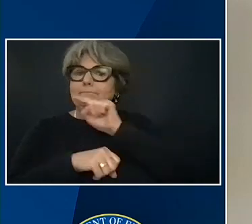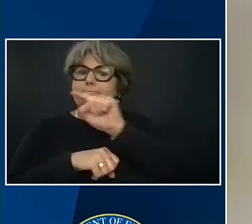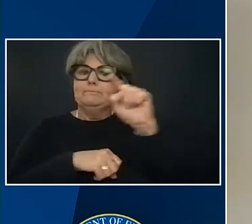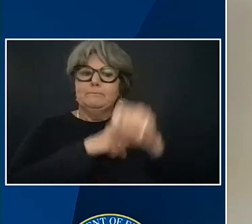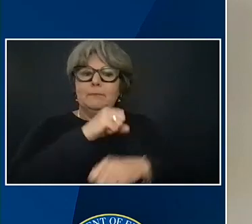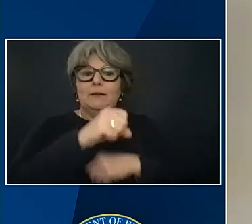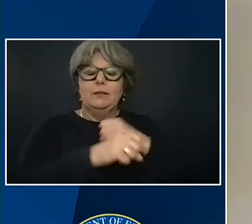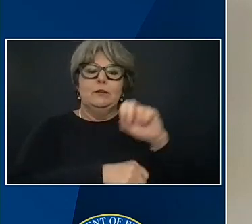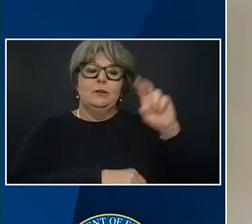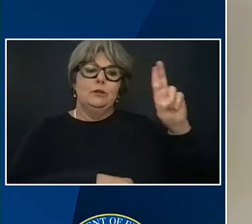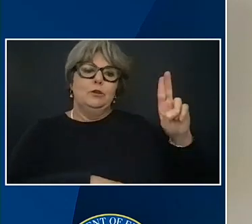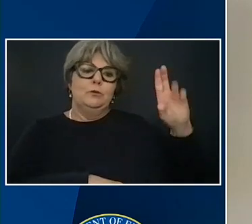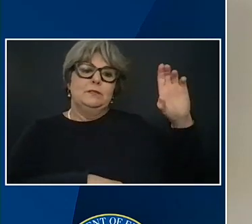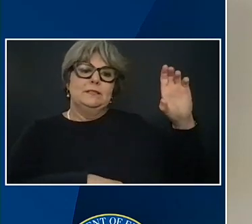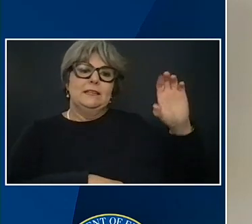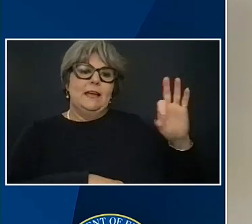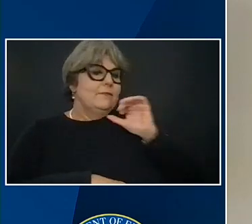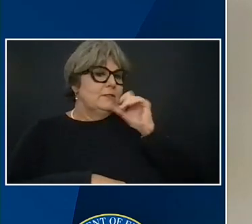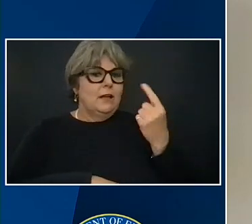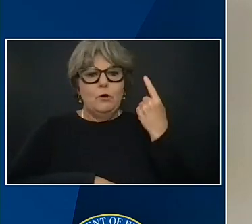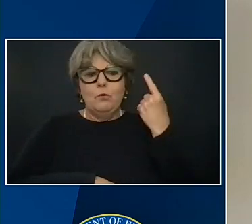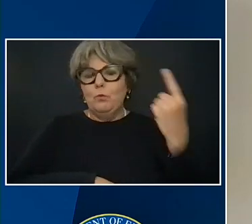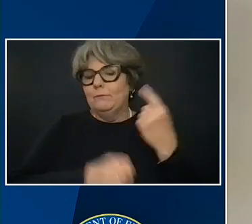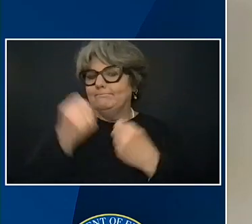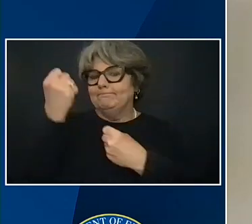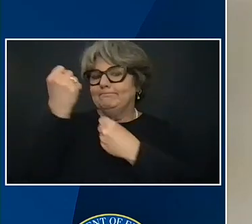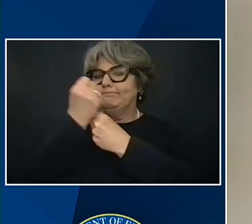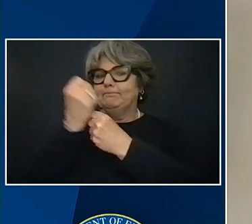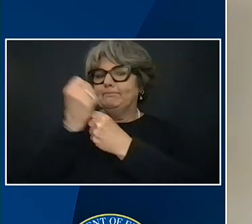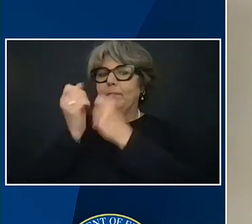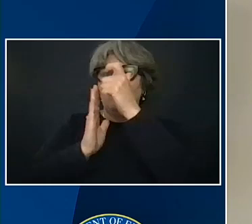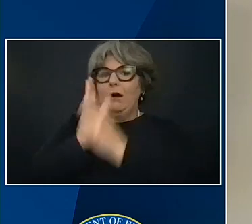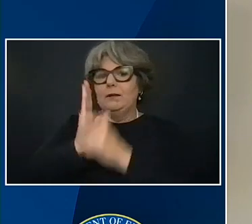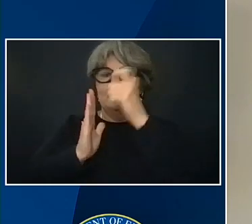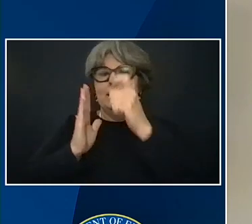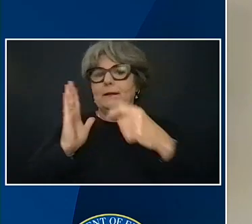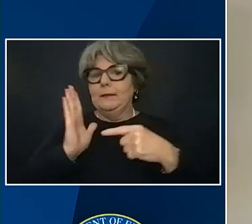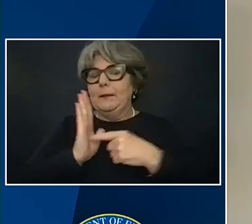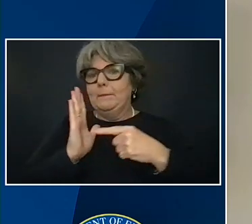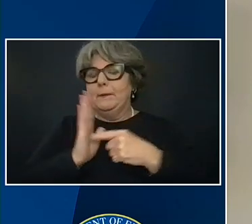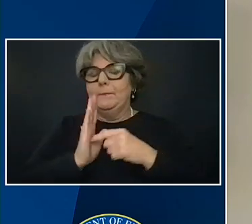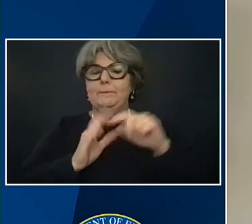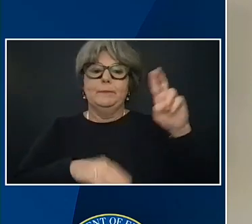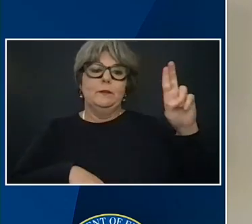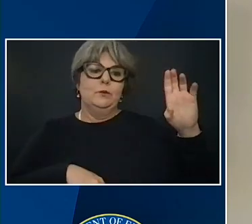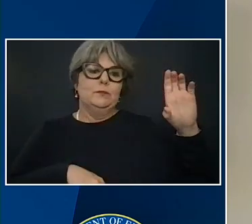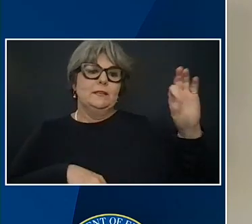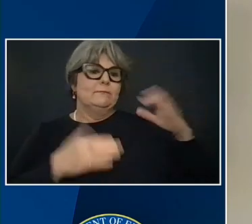not met one who is in favor of being automatically billed. At UCF I'm thankful that we're one of the